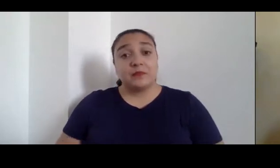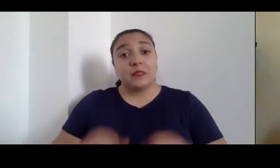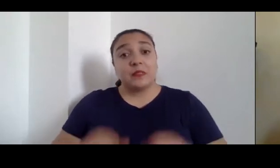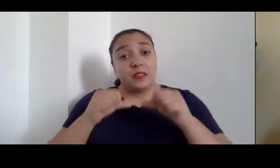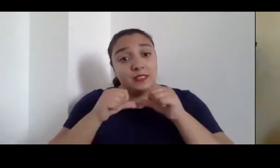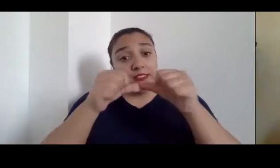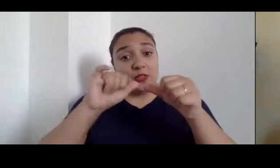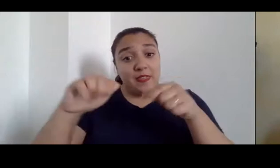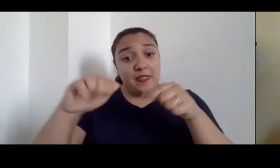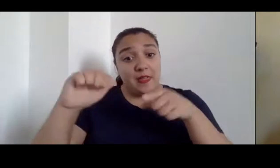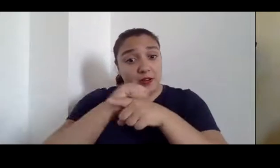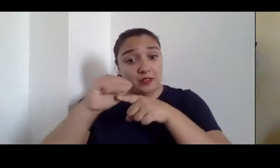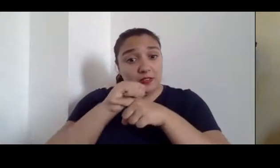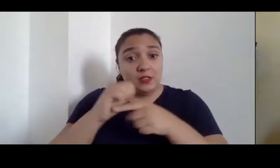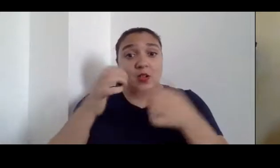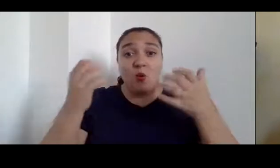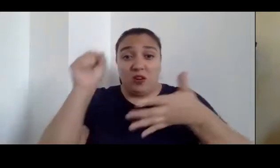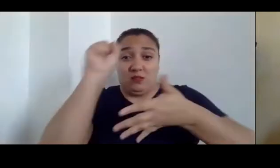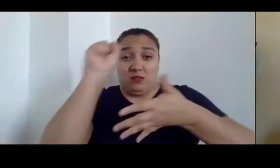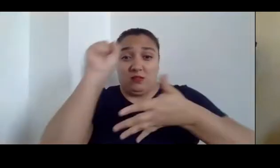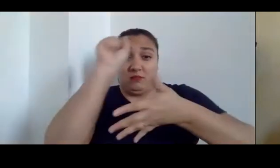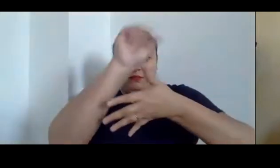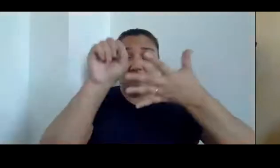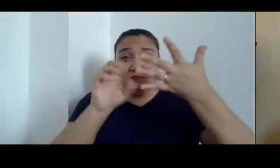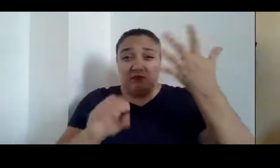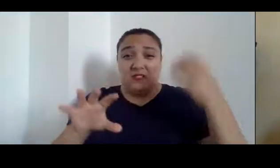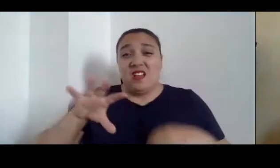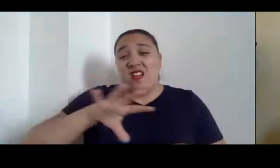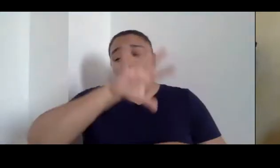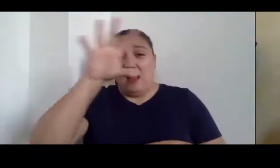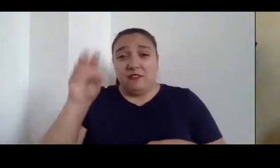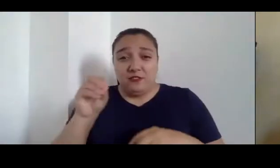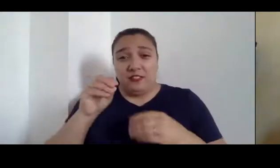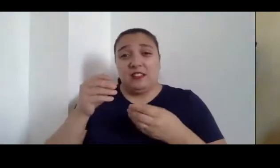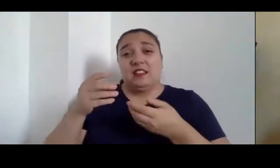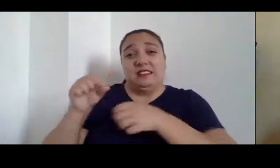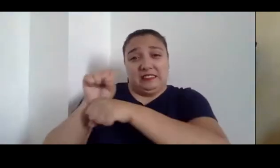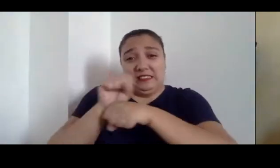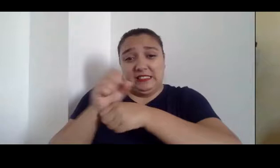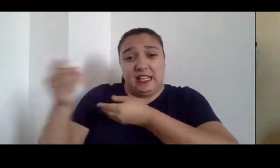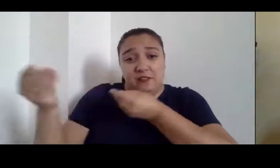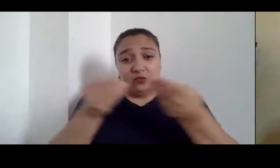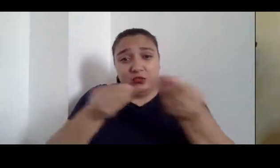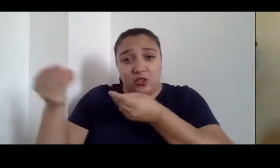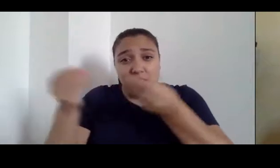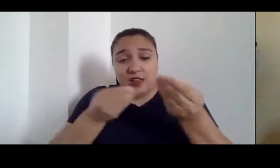we would like to name openly the legacy of the African slave trade, migration and immigration patterns, the disability rights